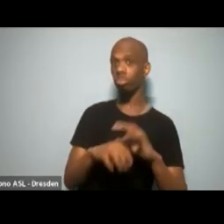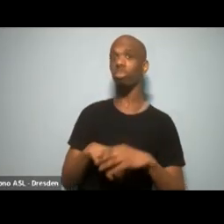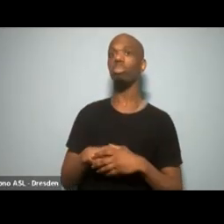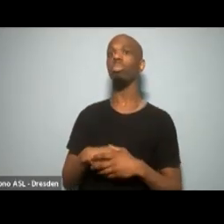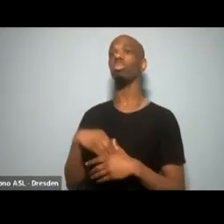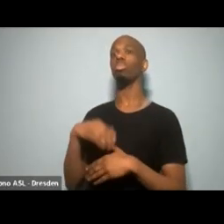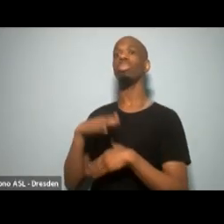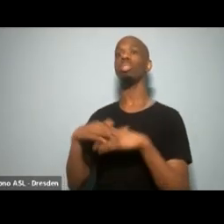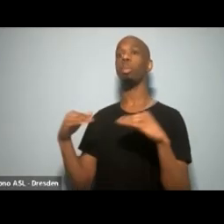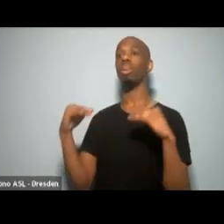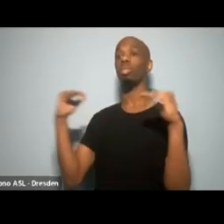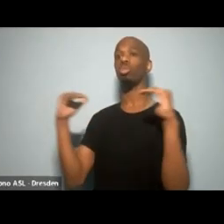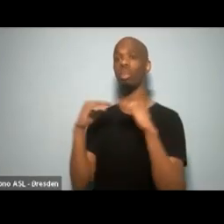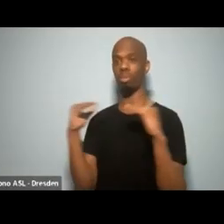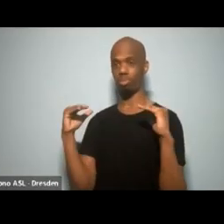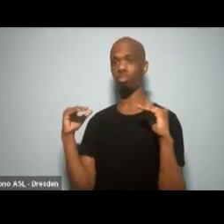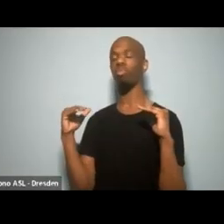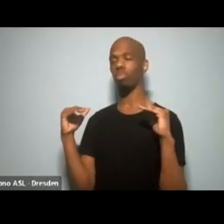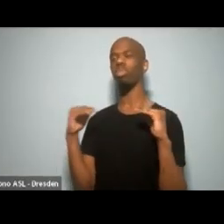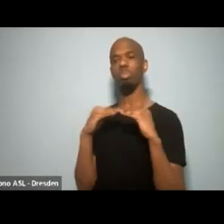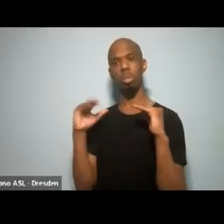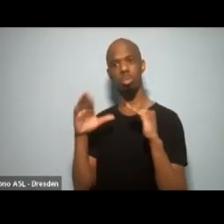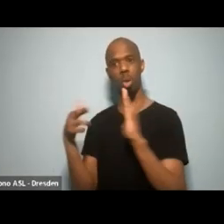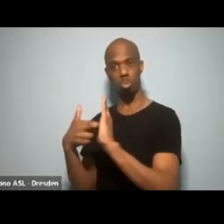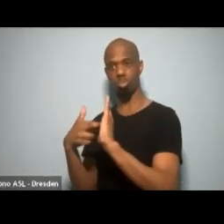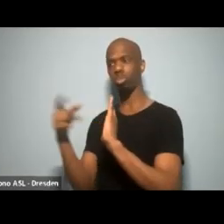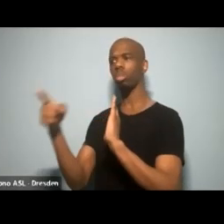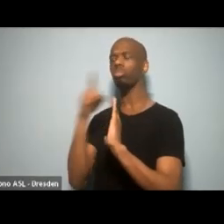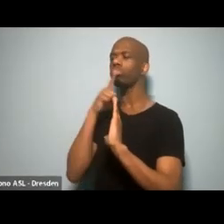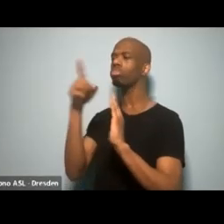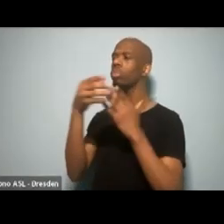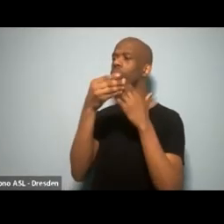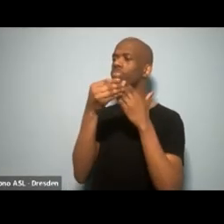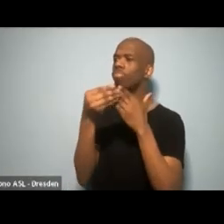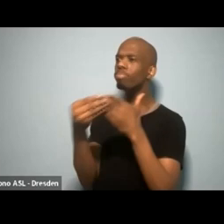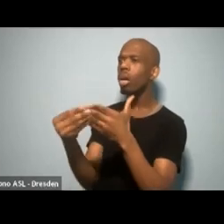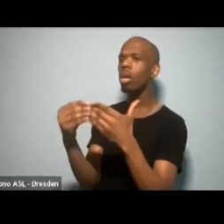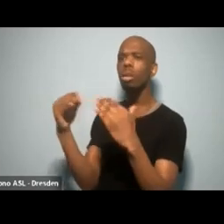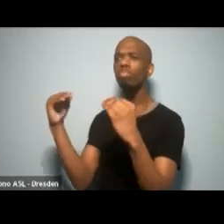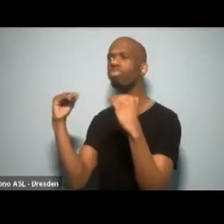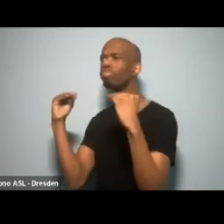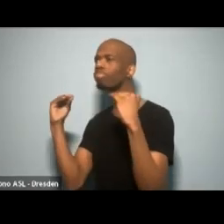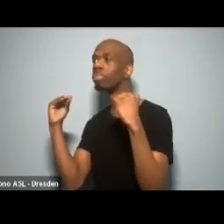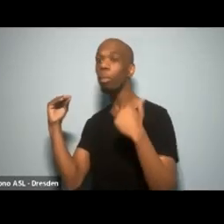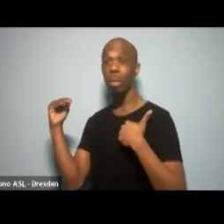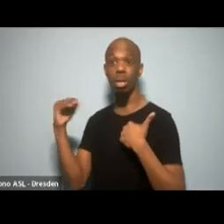he has provided a great deal of guidance to me and to others at our university.